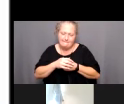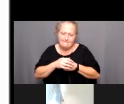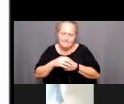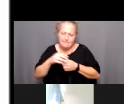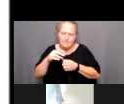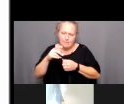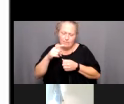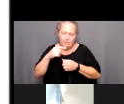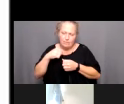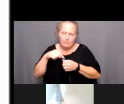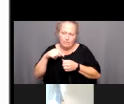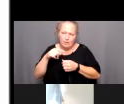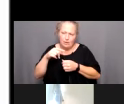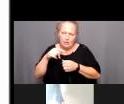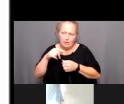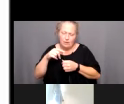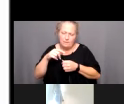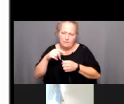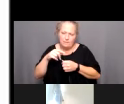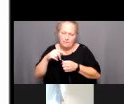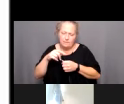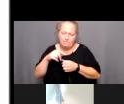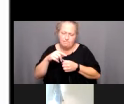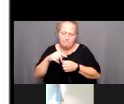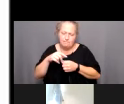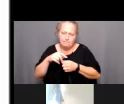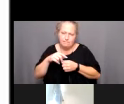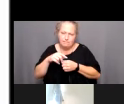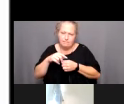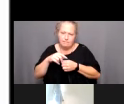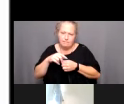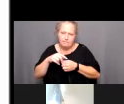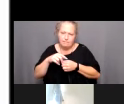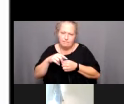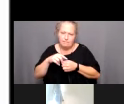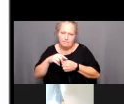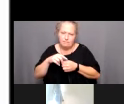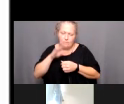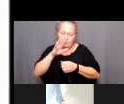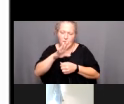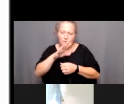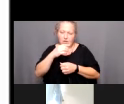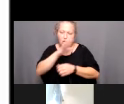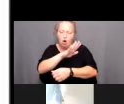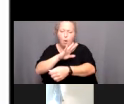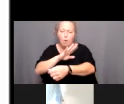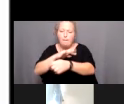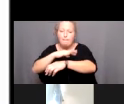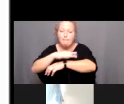and when she fell down, one of the veins in her brain popped because her